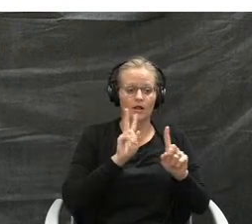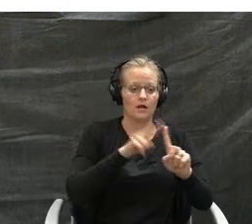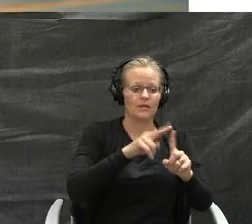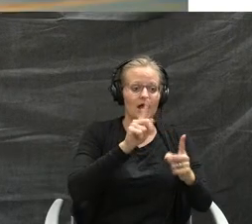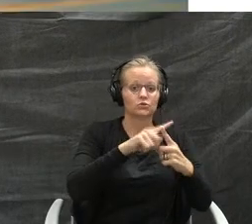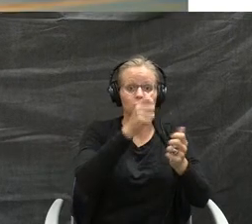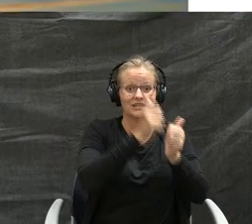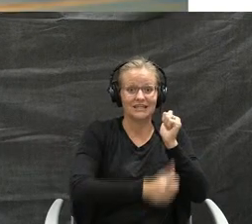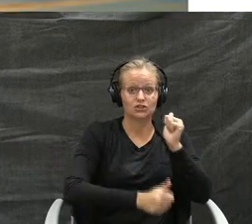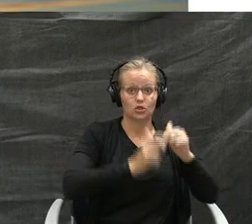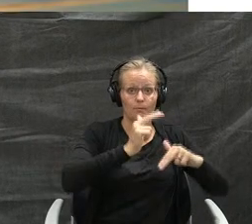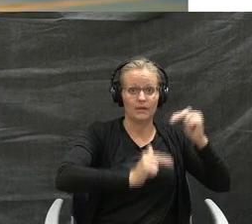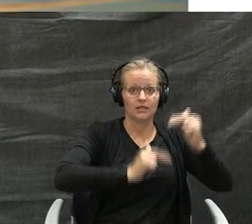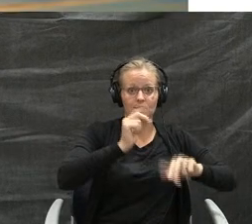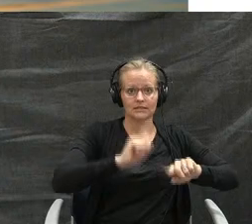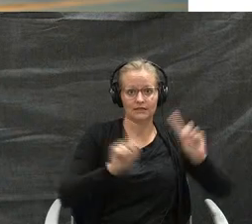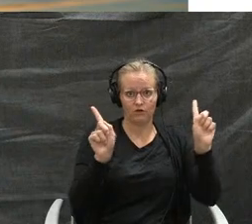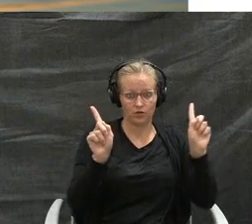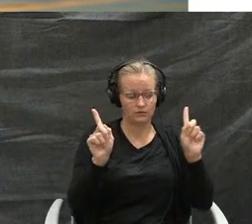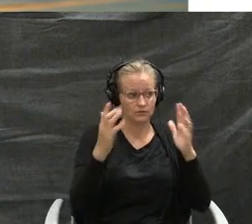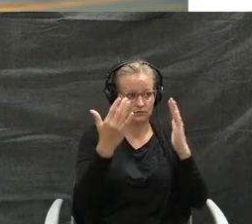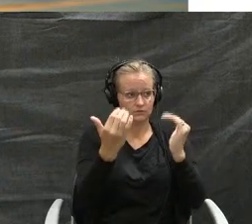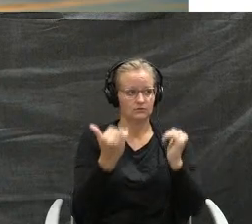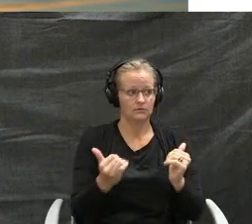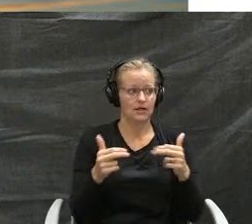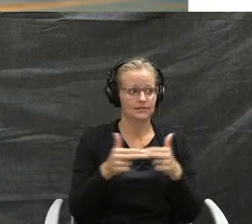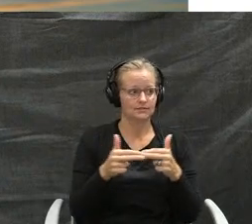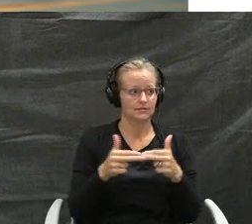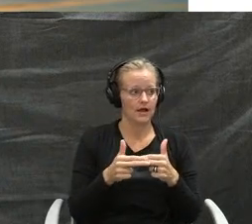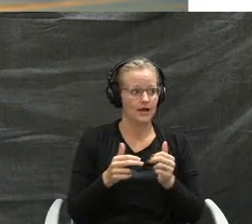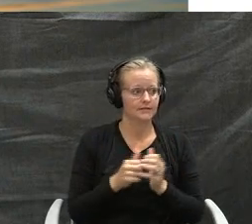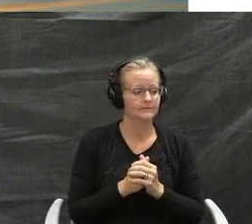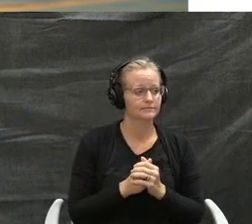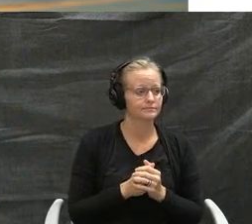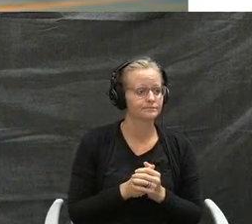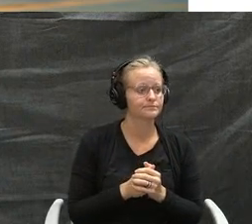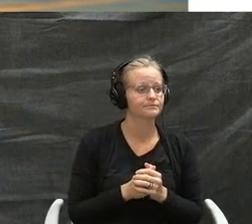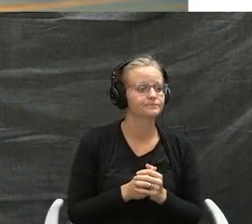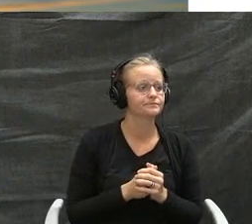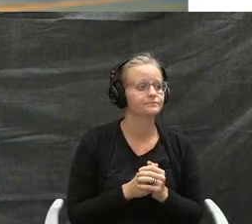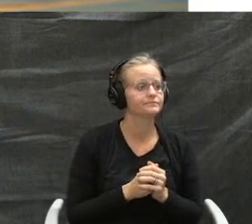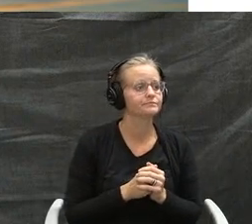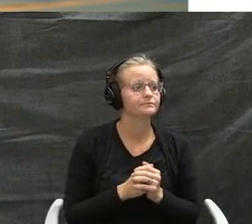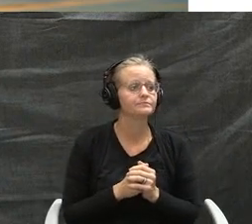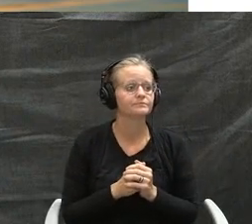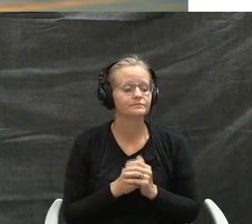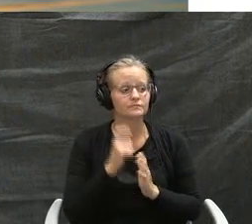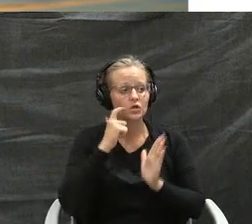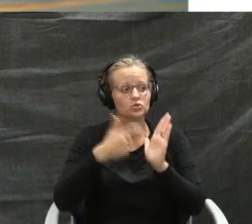And on the next slide. You'll see some more uhm comments that we continue to